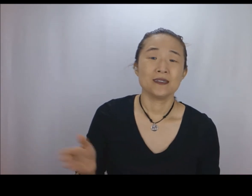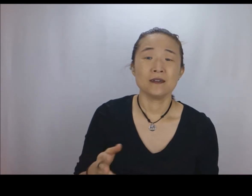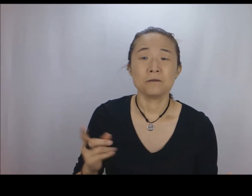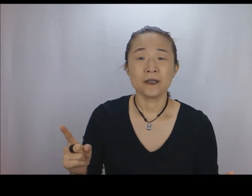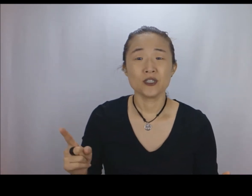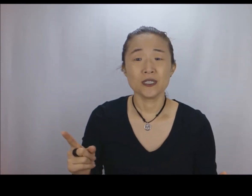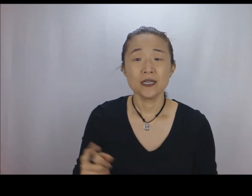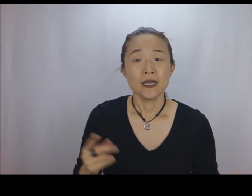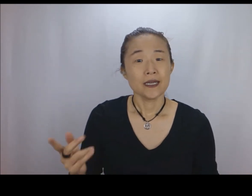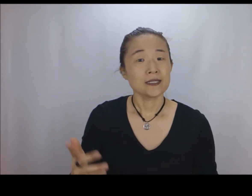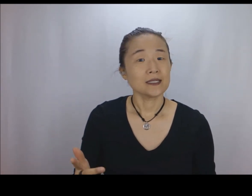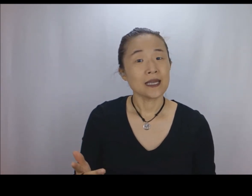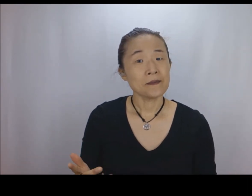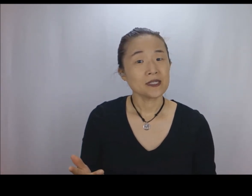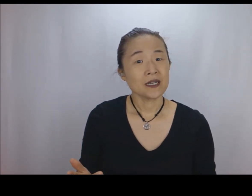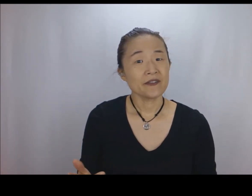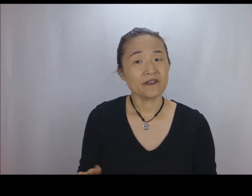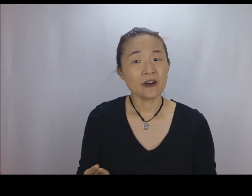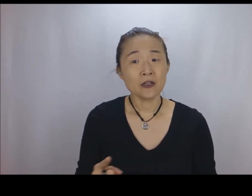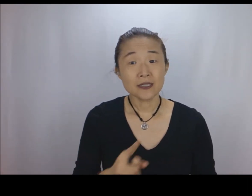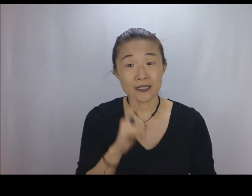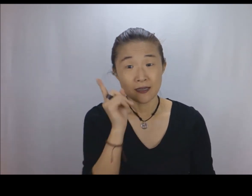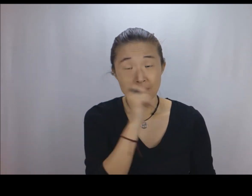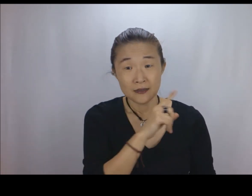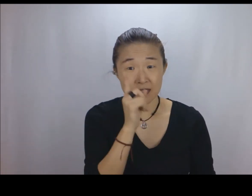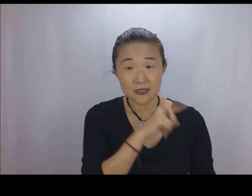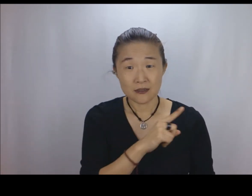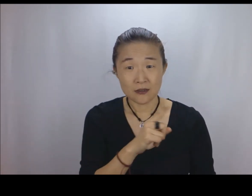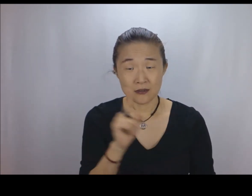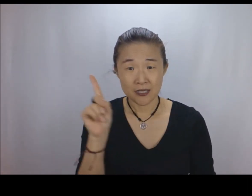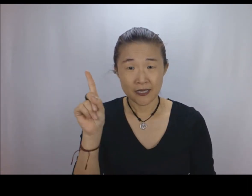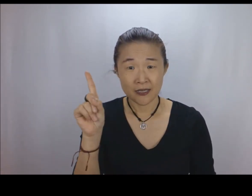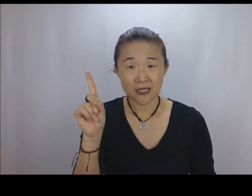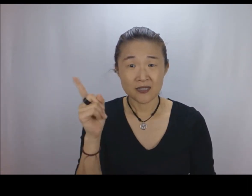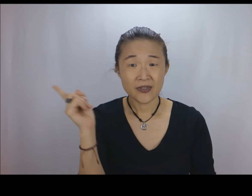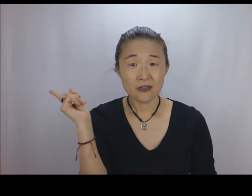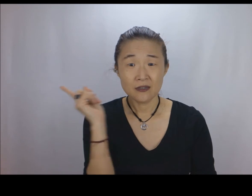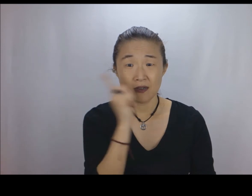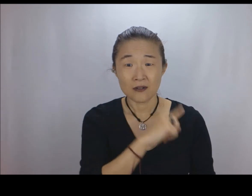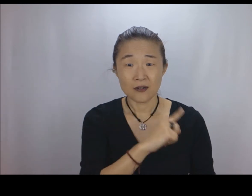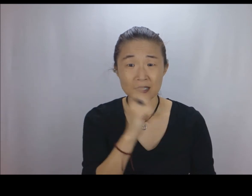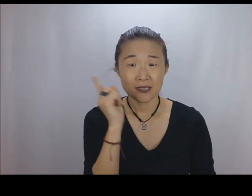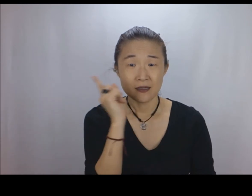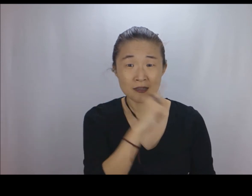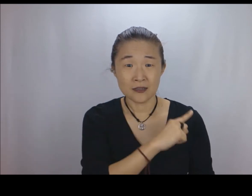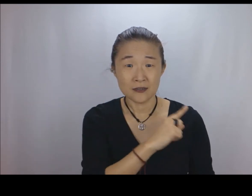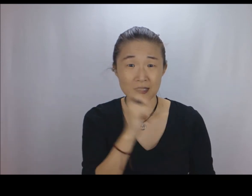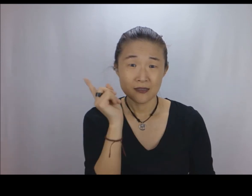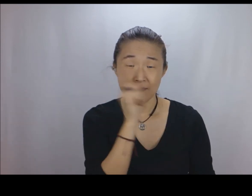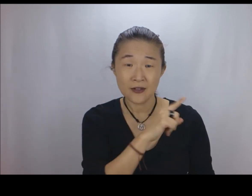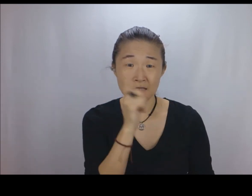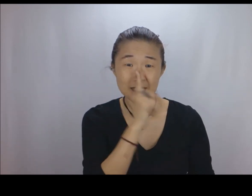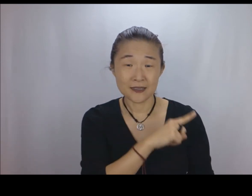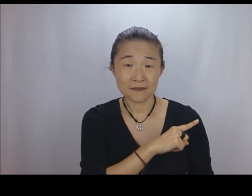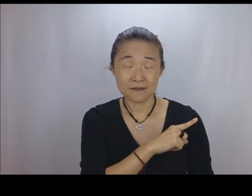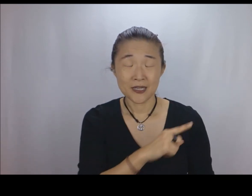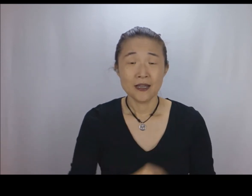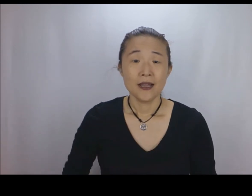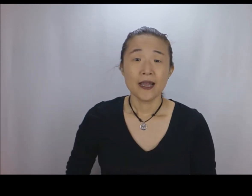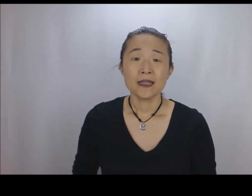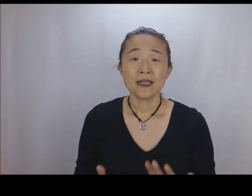So fiction it's the same sign for false just take an index finger across the nose, false.